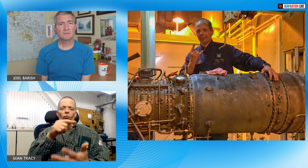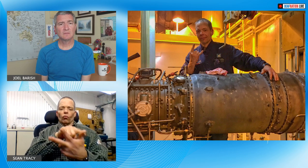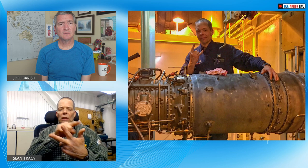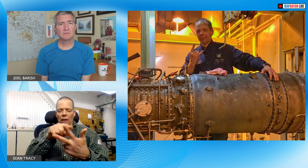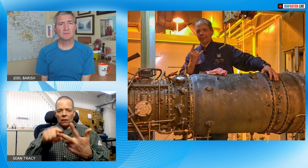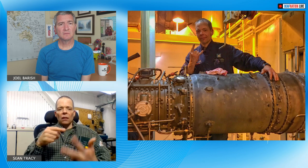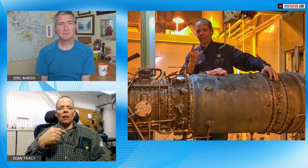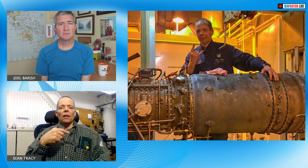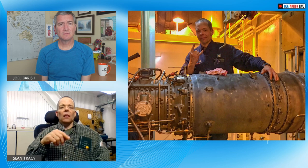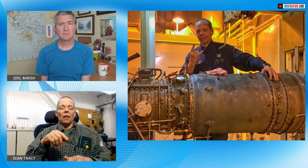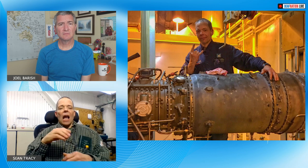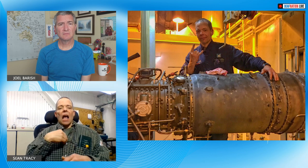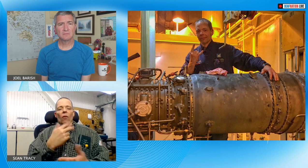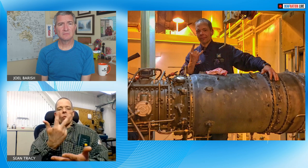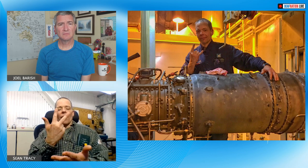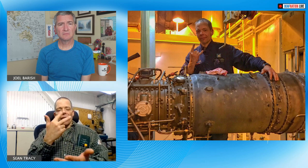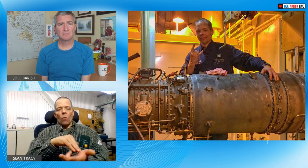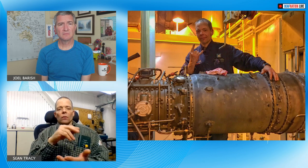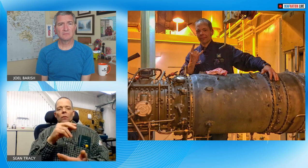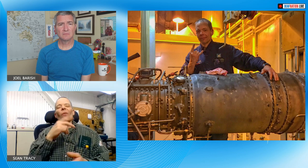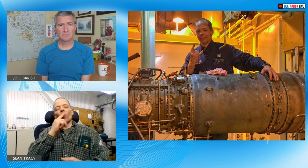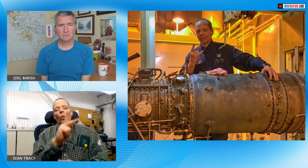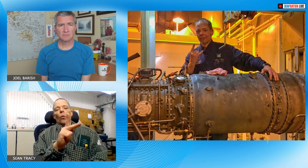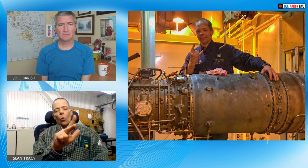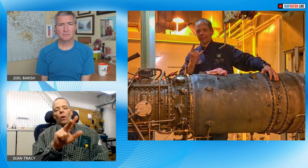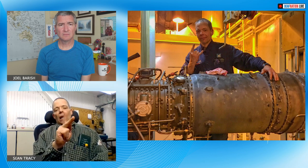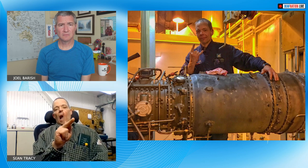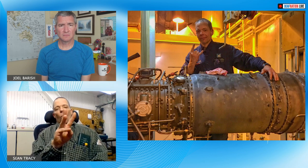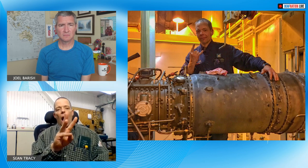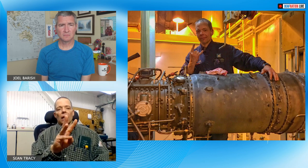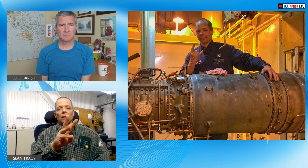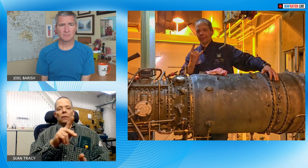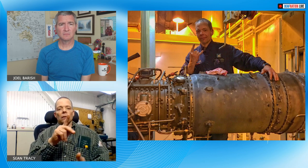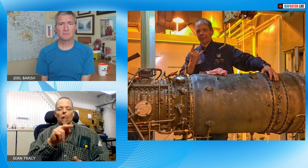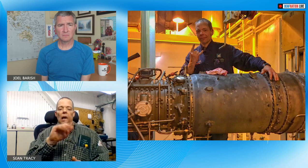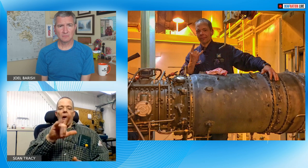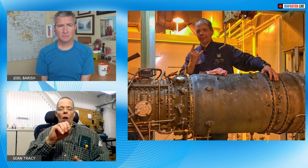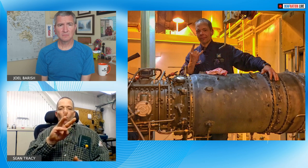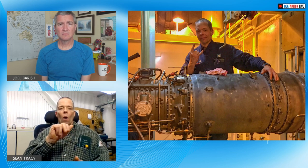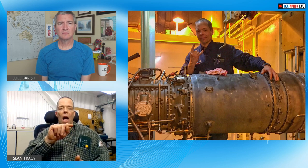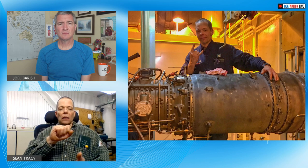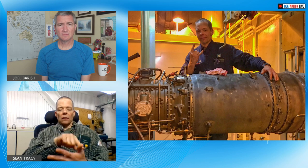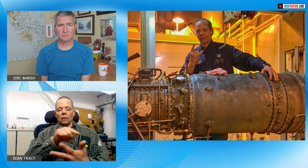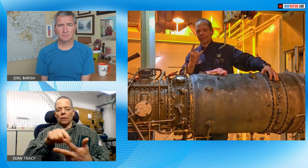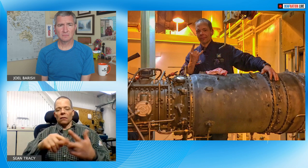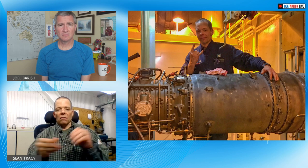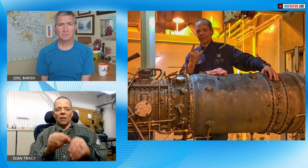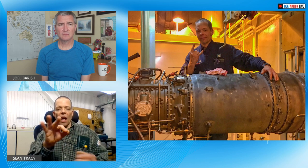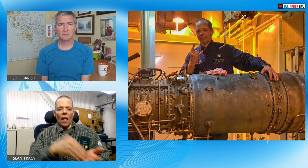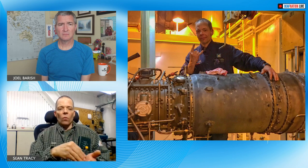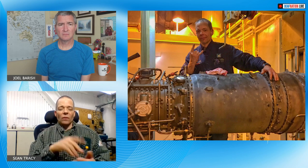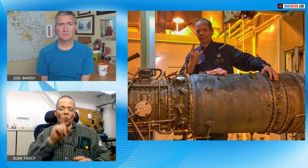They are each 4,160 volts, really they're each 3,000 kilowatts of power, totaling 9,000 KW.